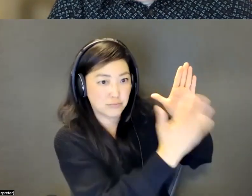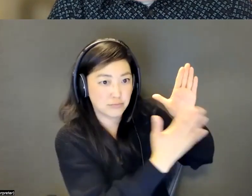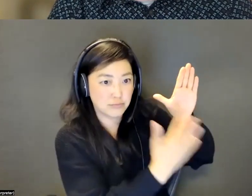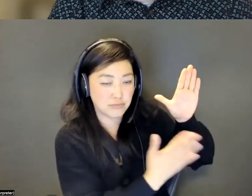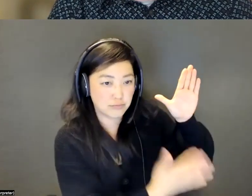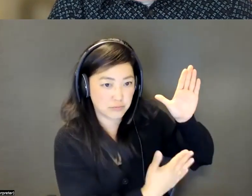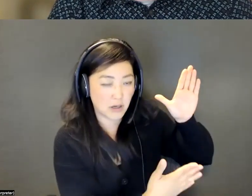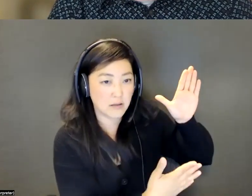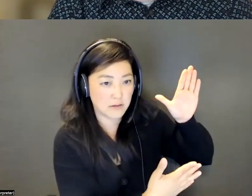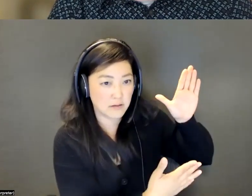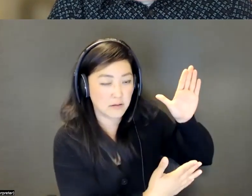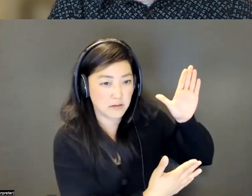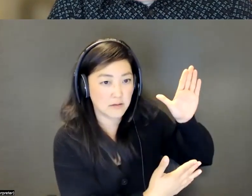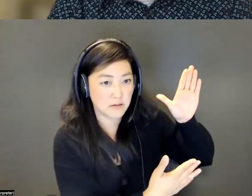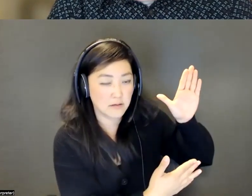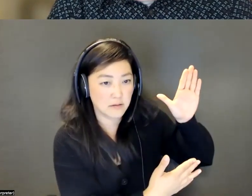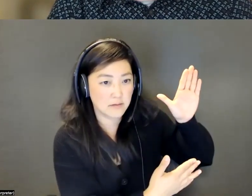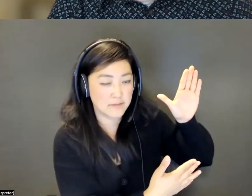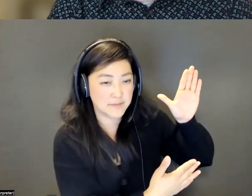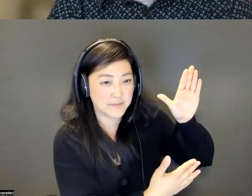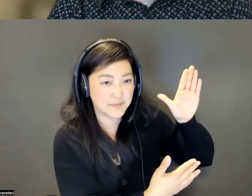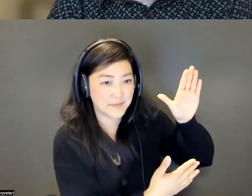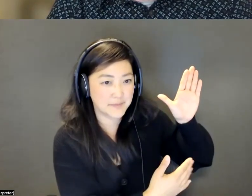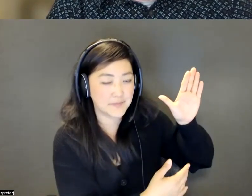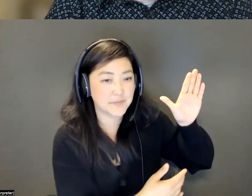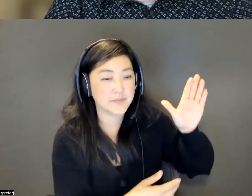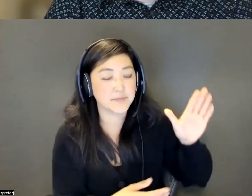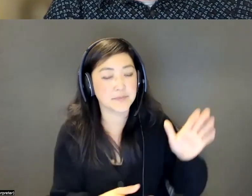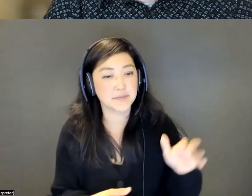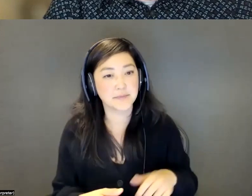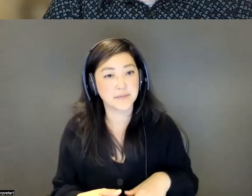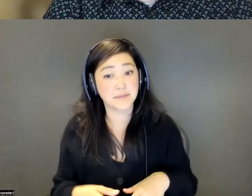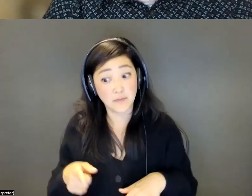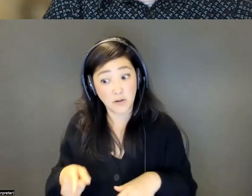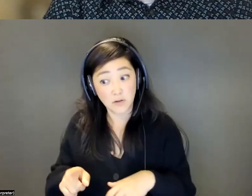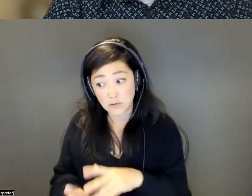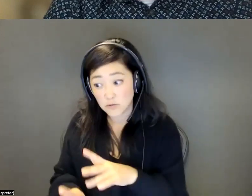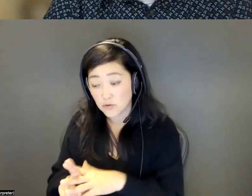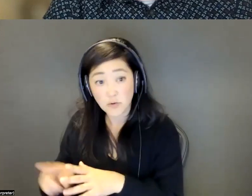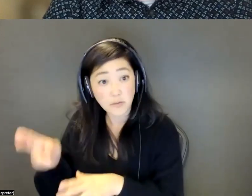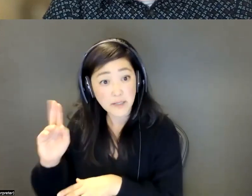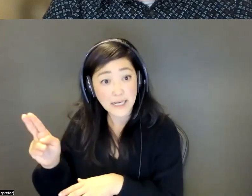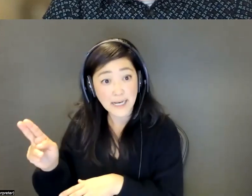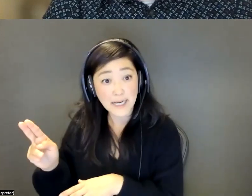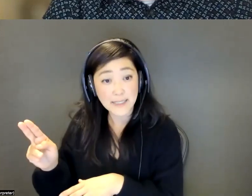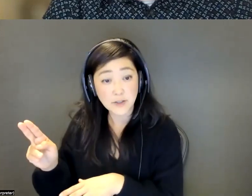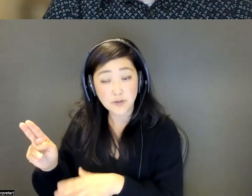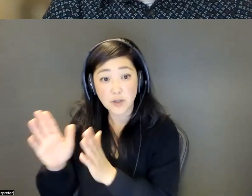To that degree, like I said, you wouldn't go to the history category in the bookshop and go, "Oh,